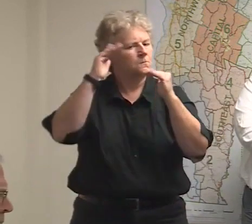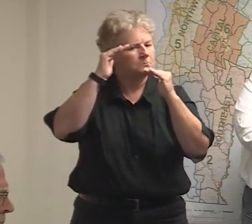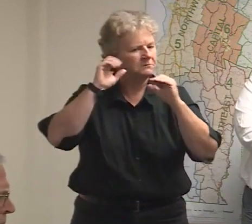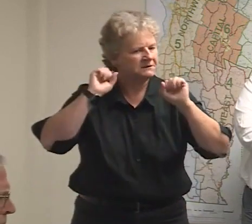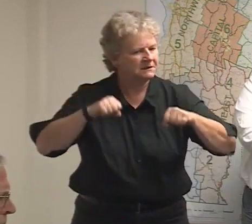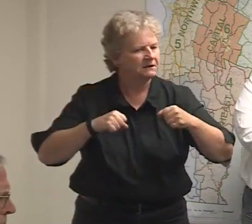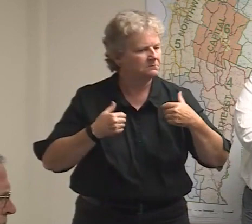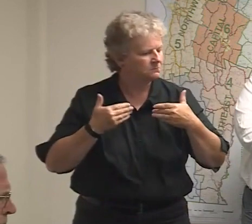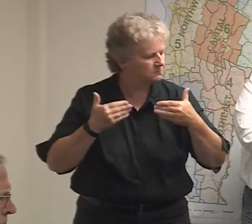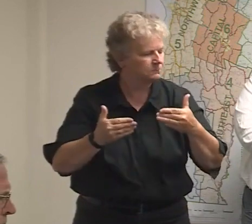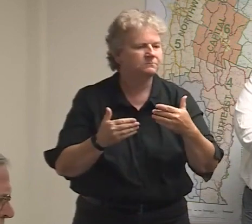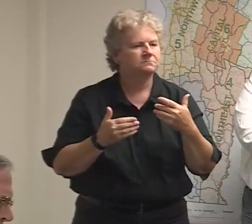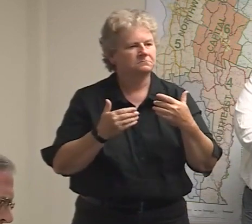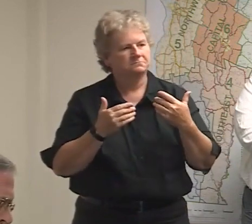I KNOW WE WILL.